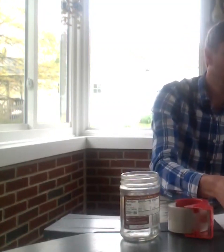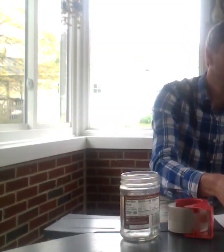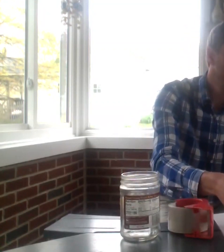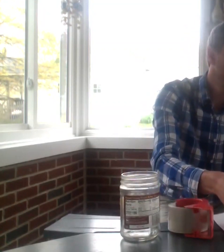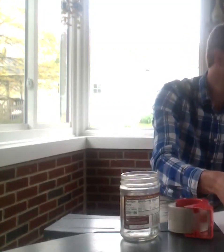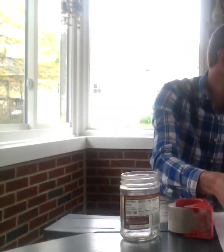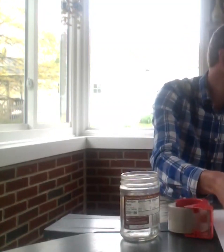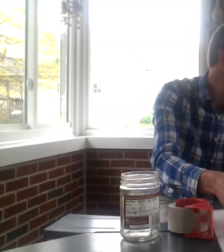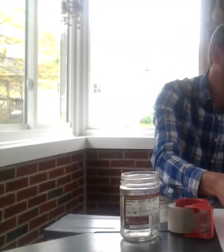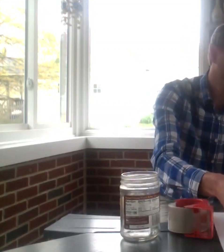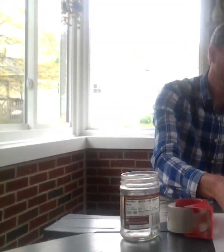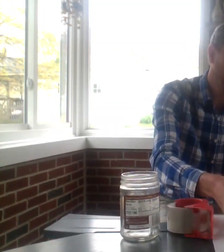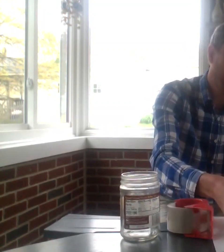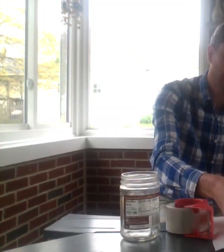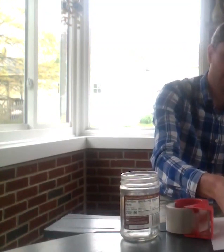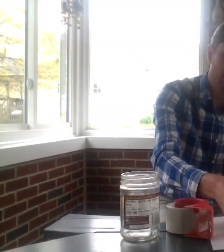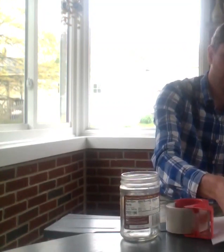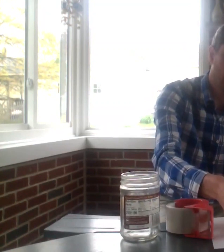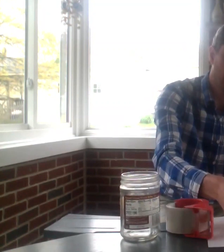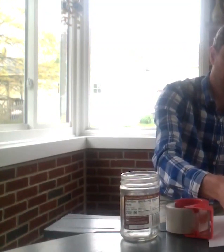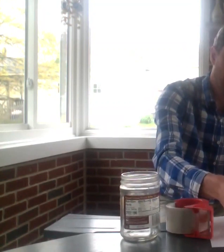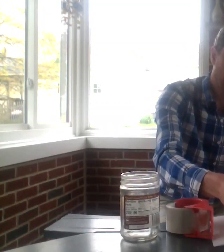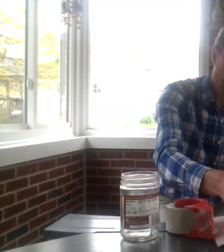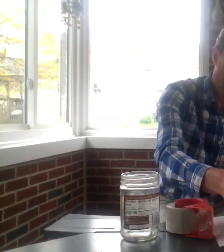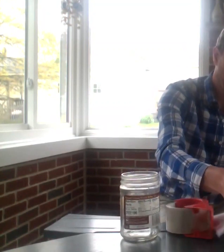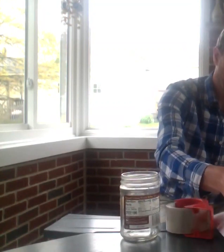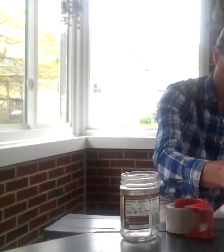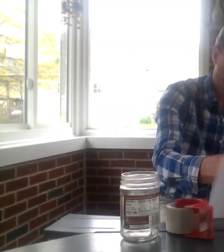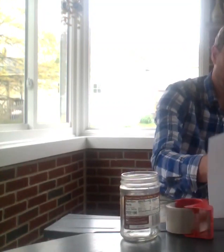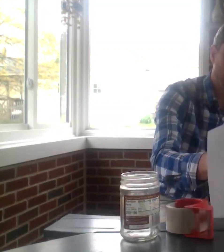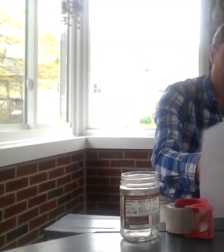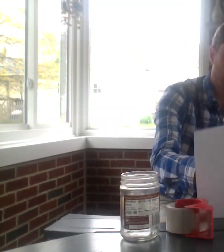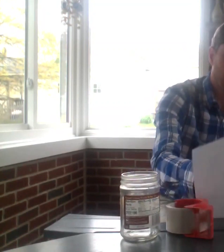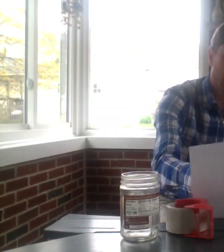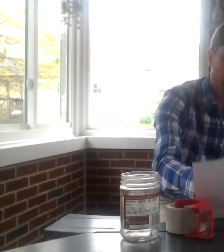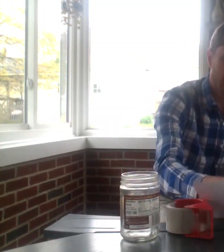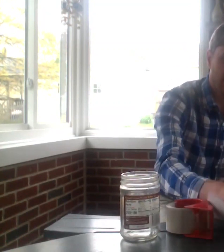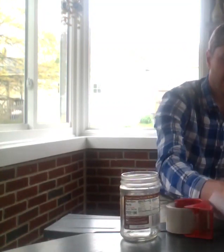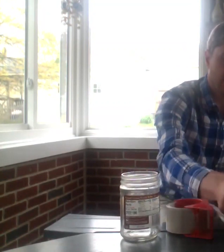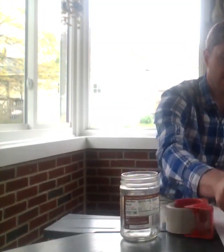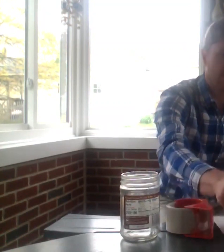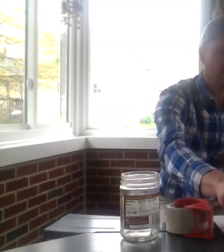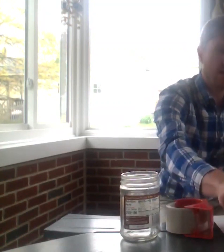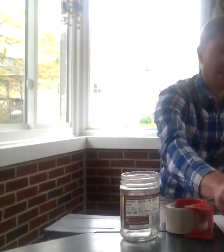so it's wide enough and long enough. And it's gonna go around. What we'll be doing is we'll